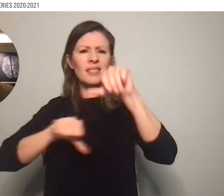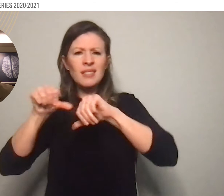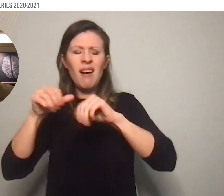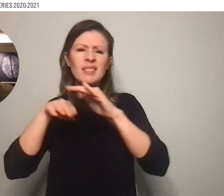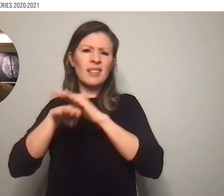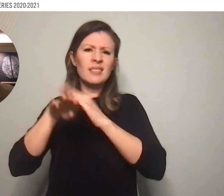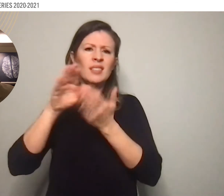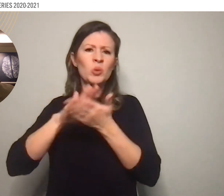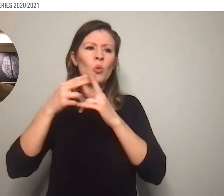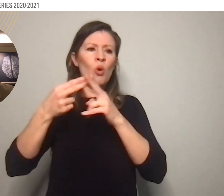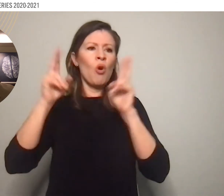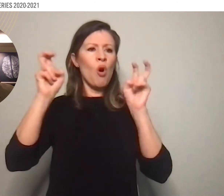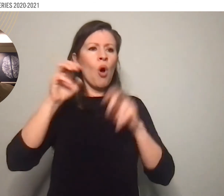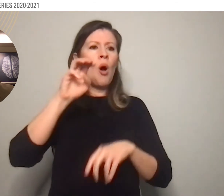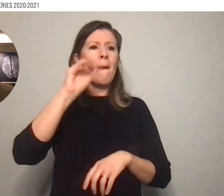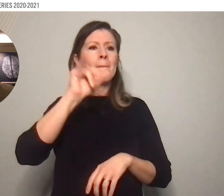with what was called the Minnesota Academy of Math and Science.